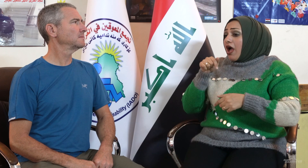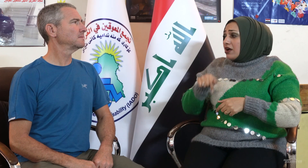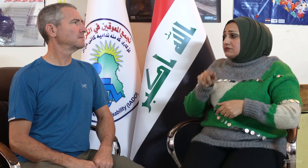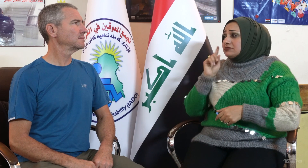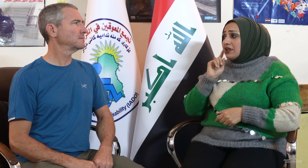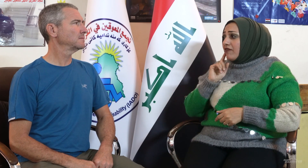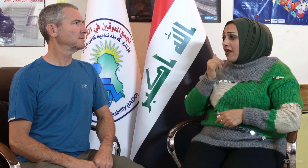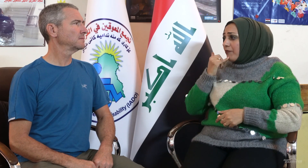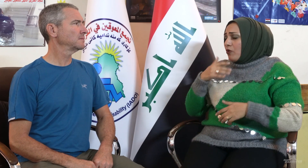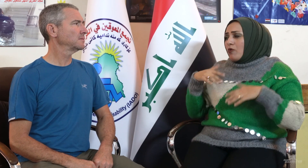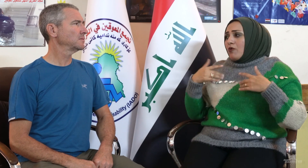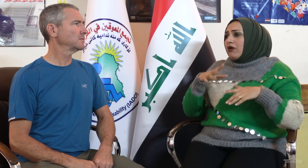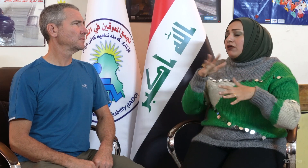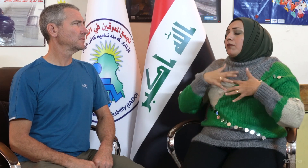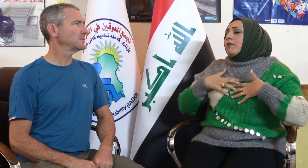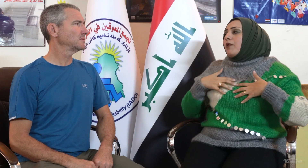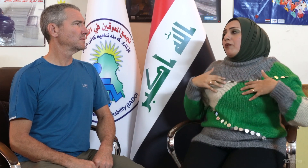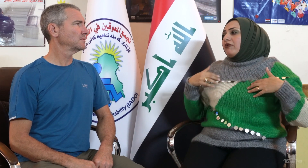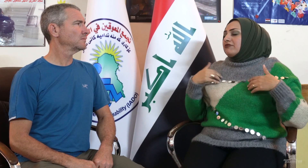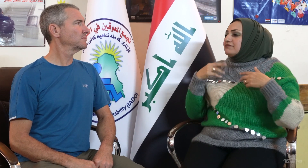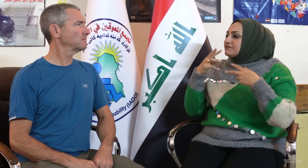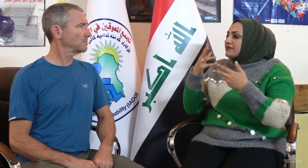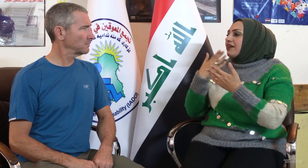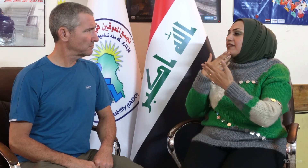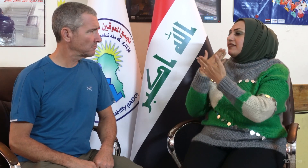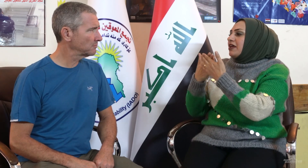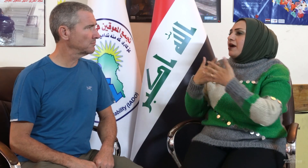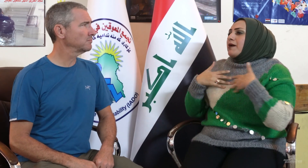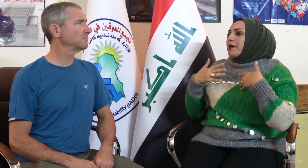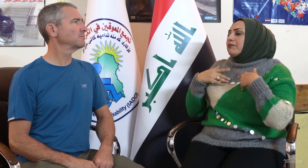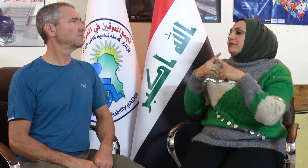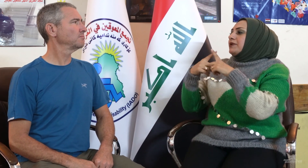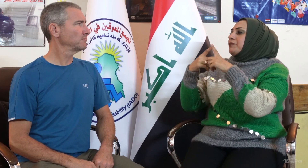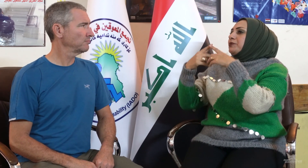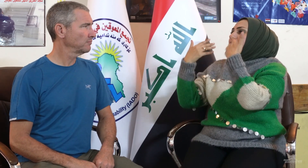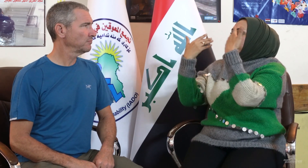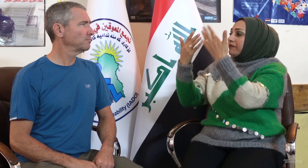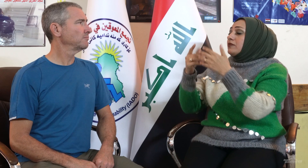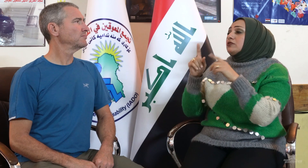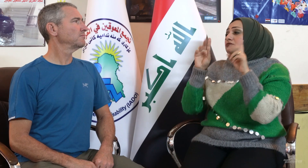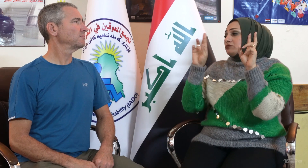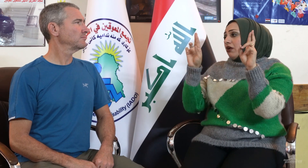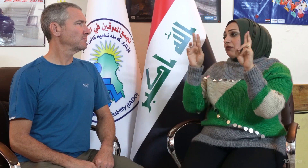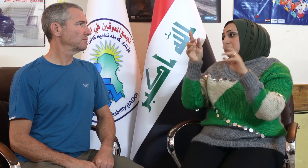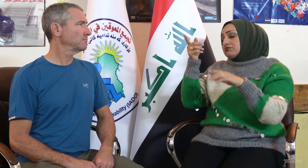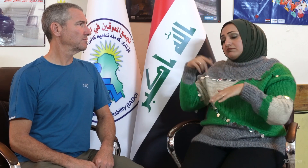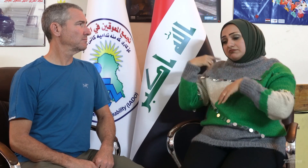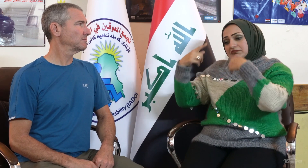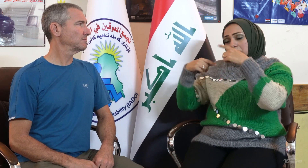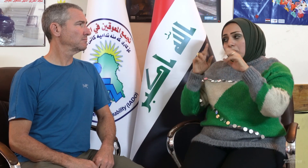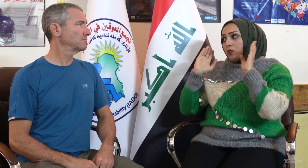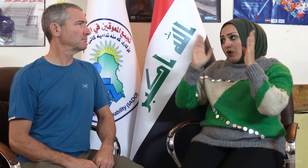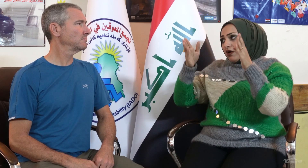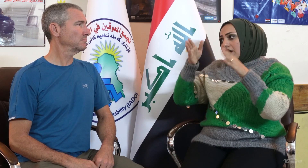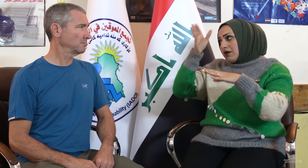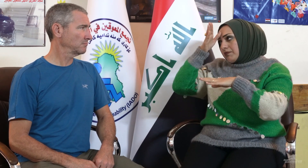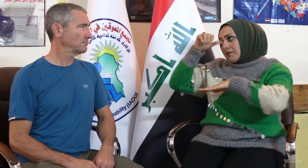So far, Deaf Arab women have been so grateful for the space. We hope it can continue and